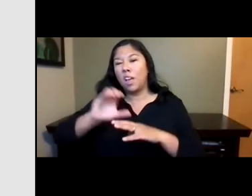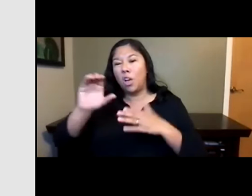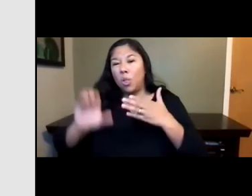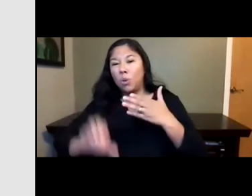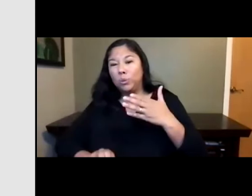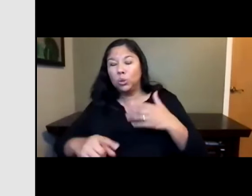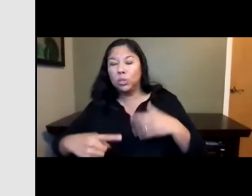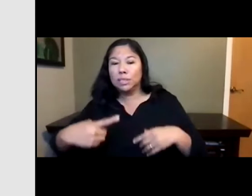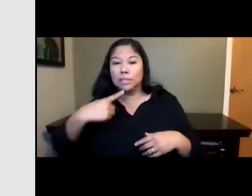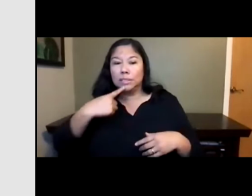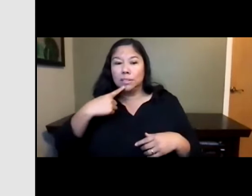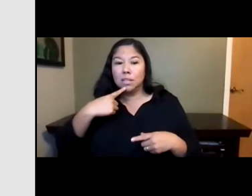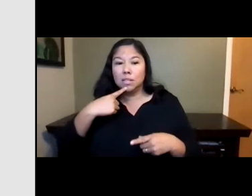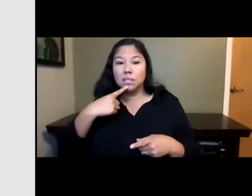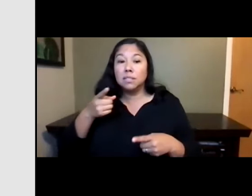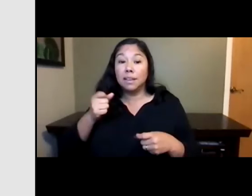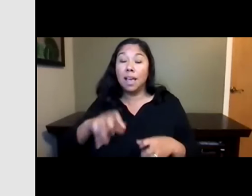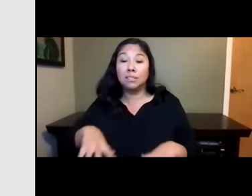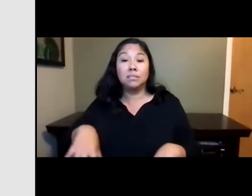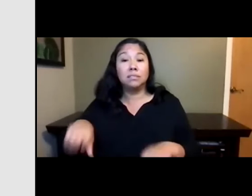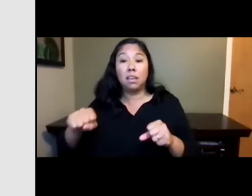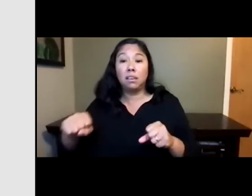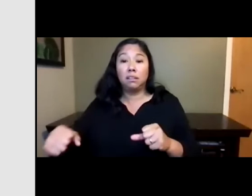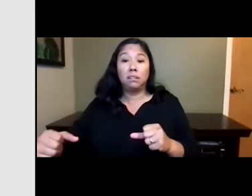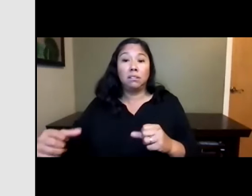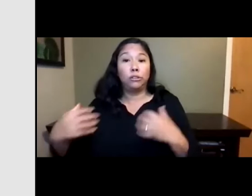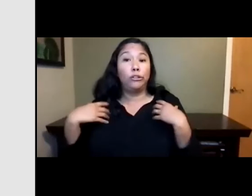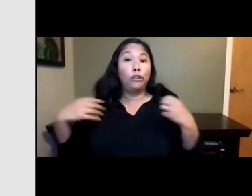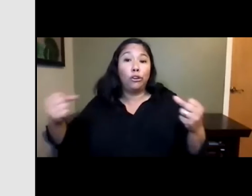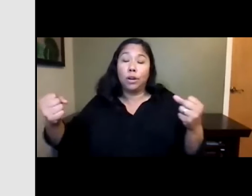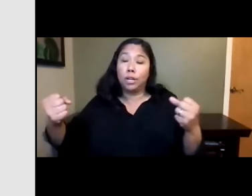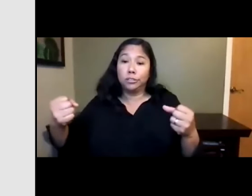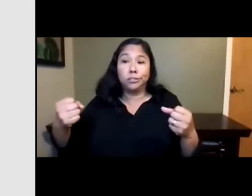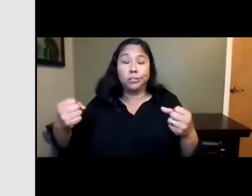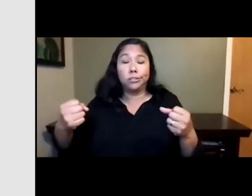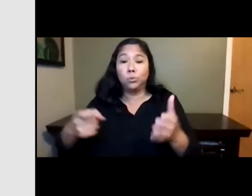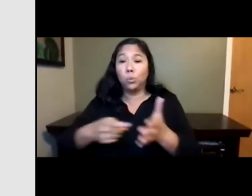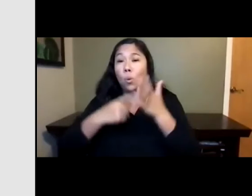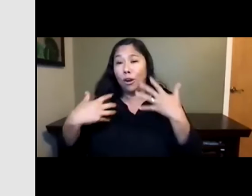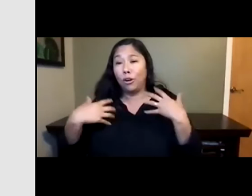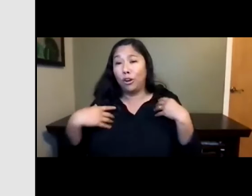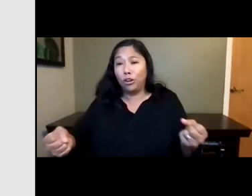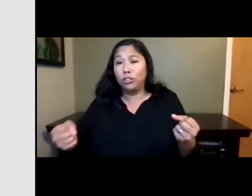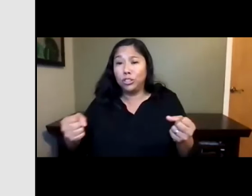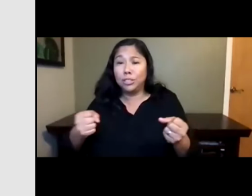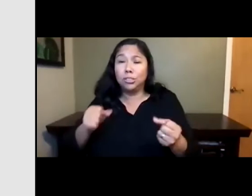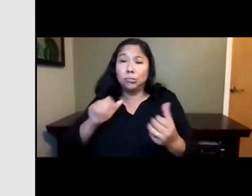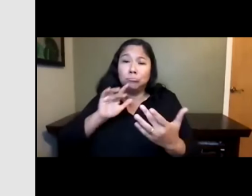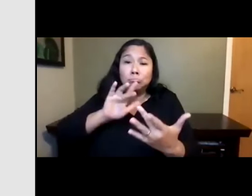It can take courage to reach out to others and try new things when you're feeling lonely or socially isolated.